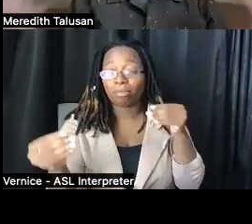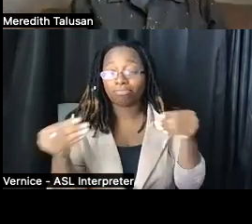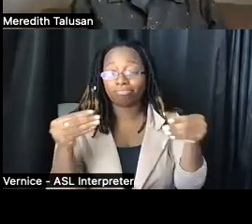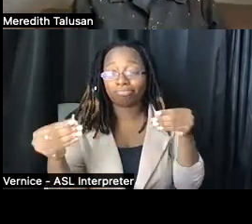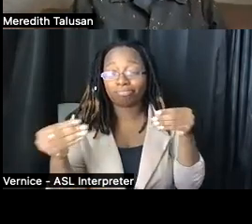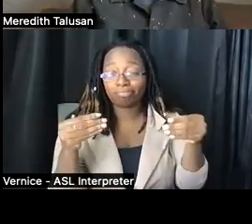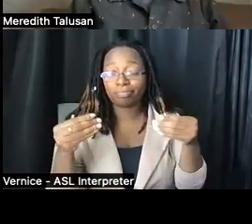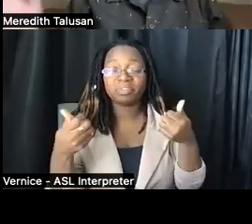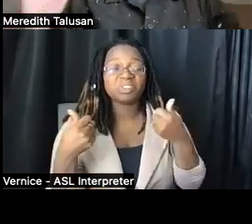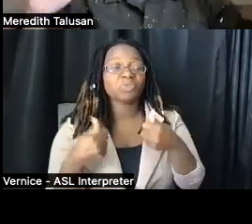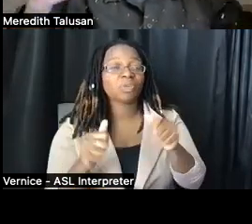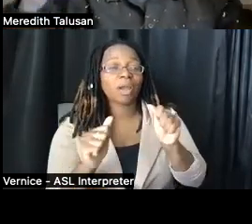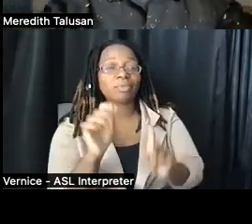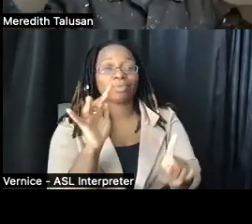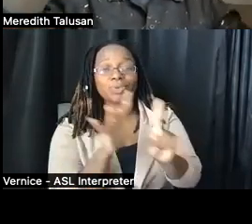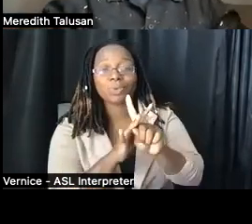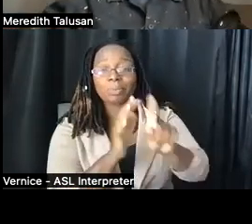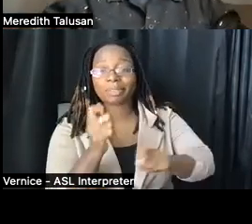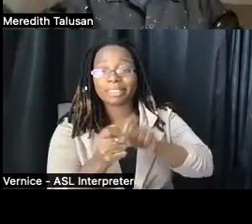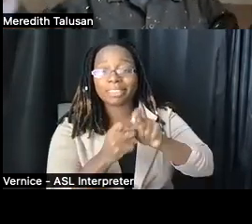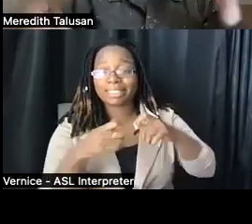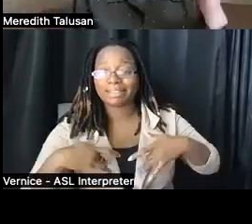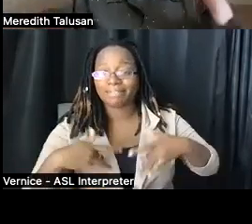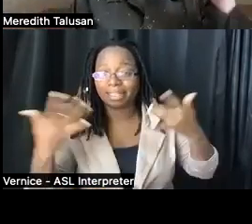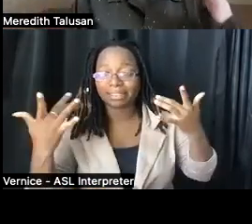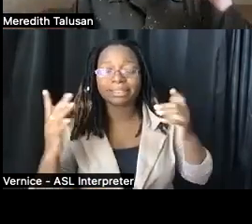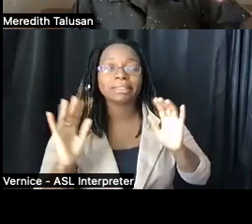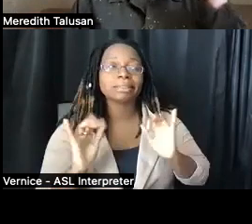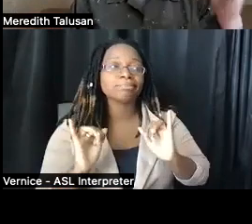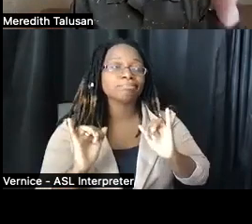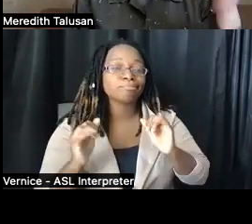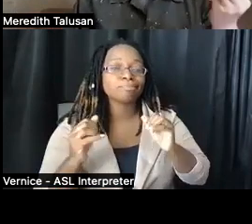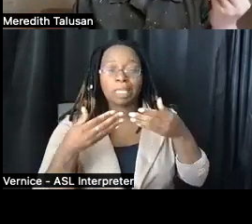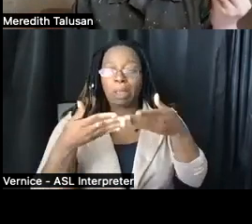And one of the ways I do that is that I try to go to